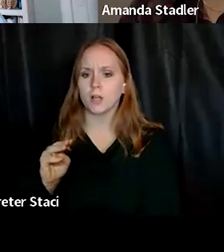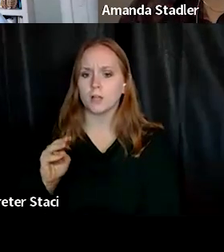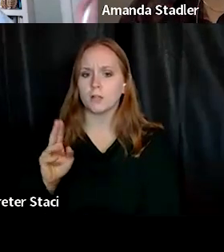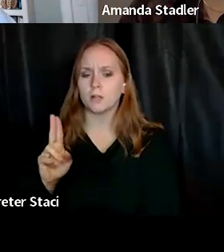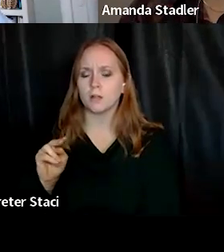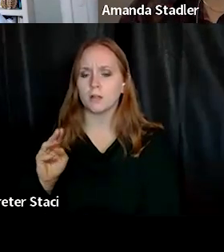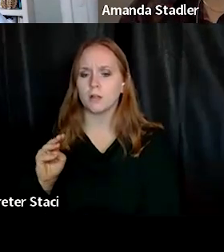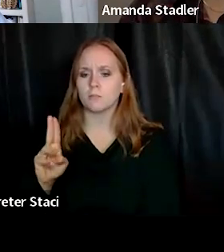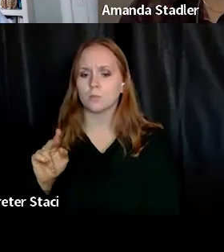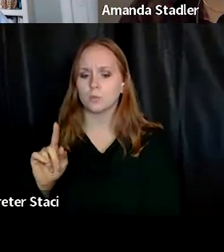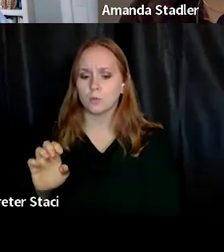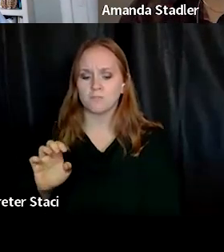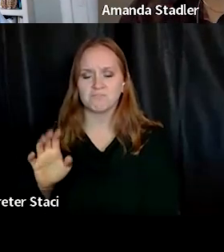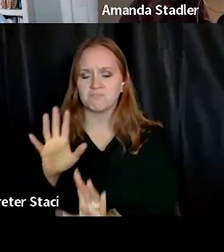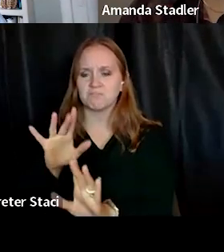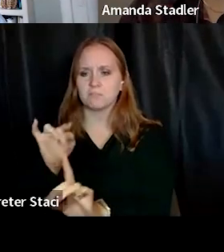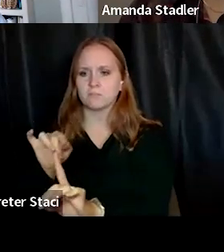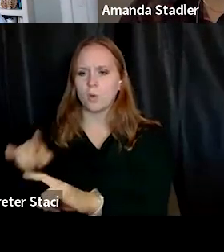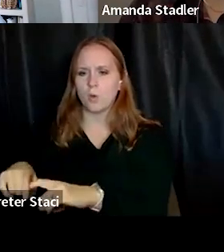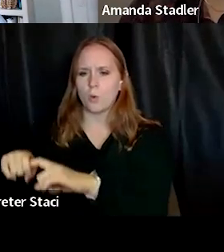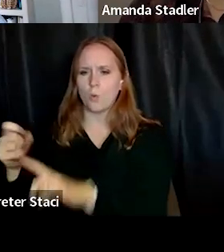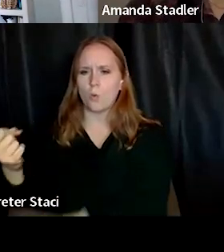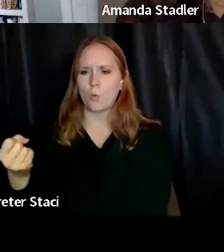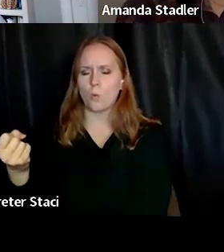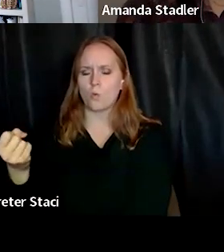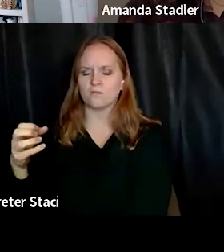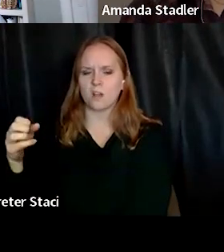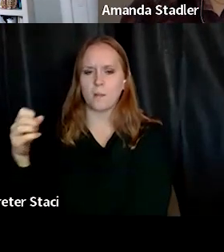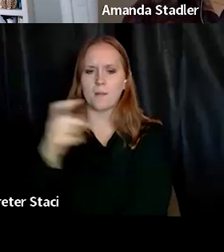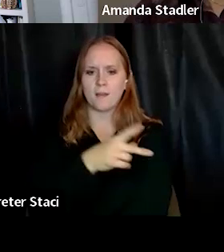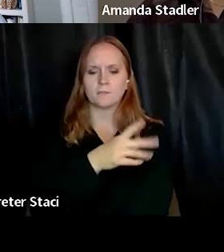If not, we can come back to Omar. 'Cause we did have questions generally about CoC funding.